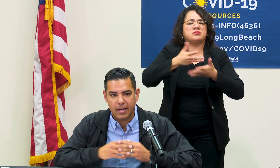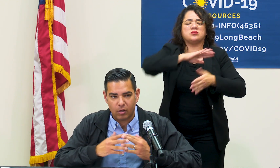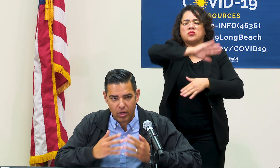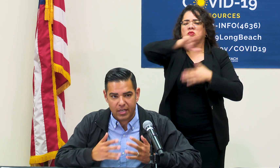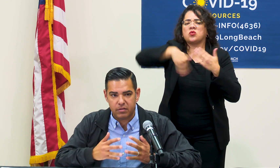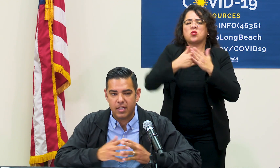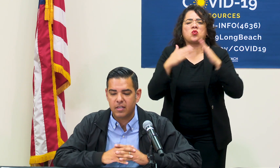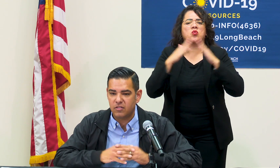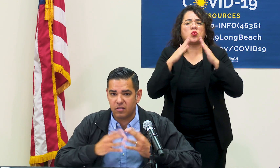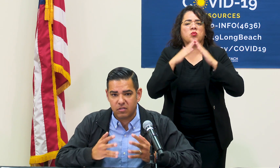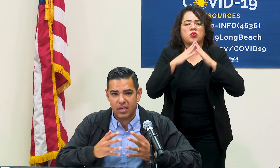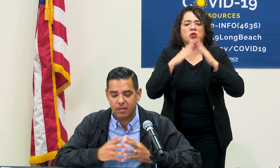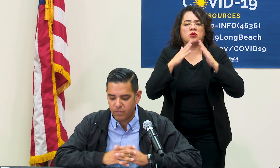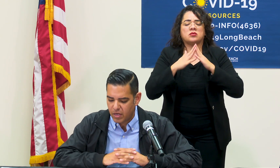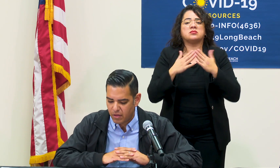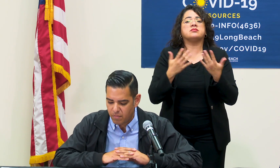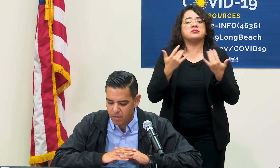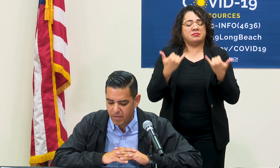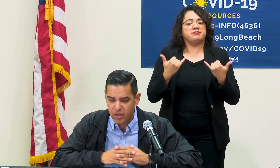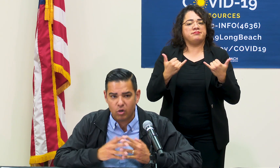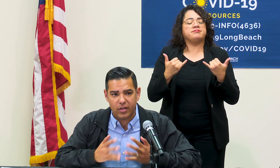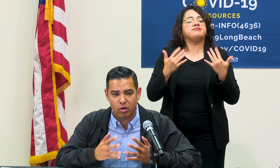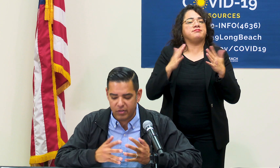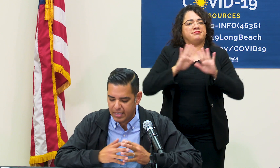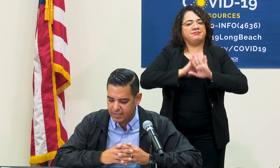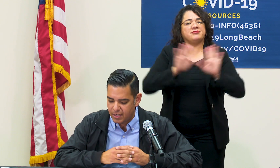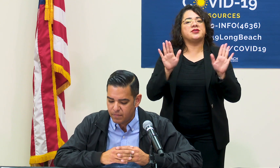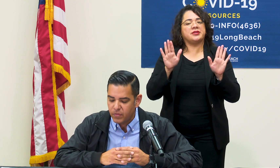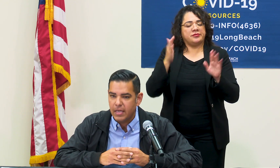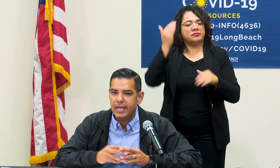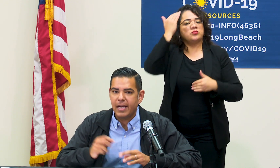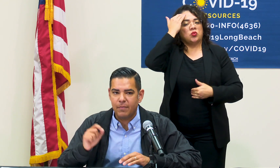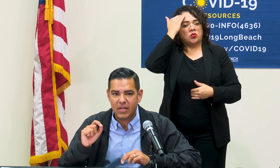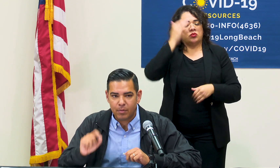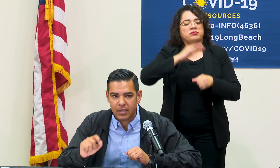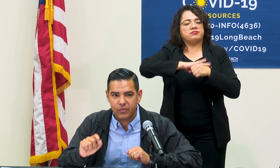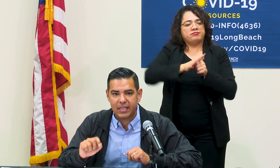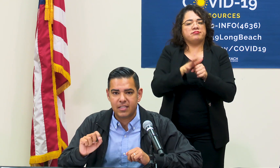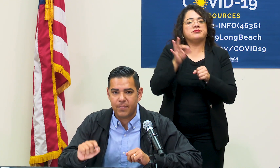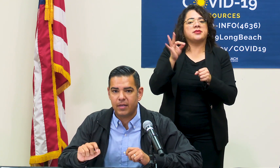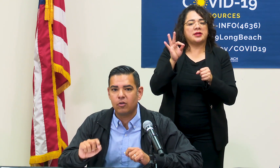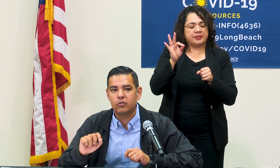I guess decreases the medical dacovian 19 I'm being important a kiss a Pangloss